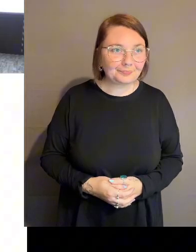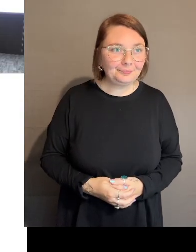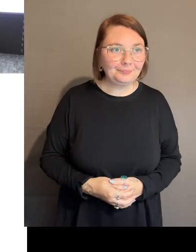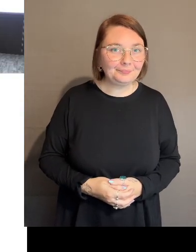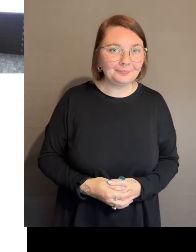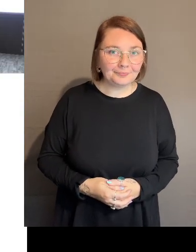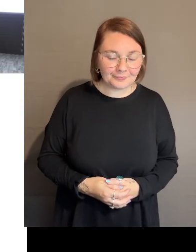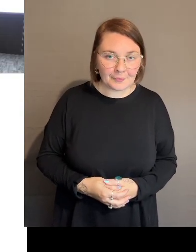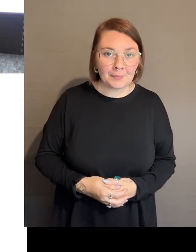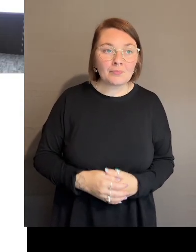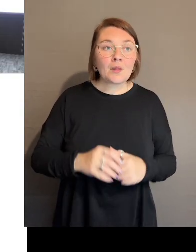Okay.